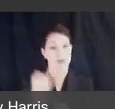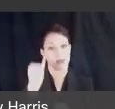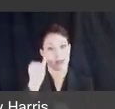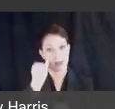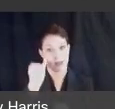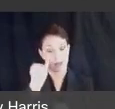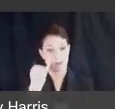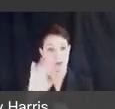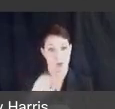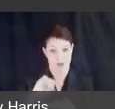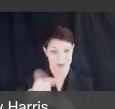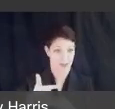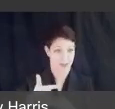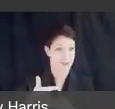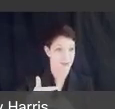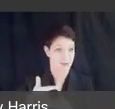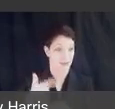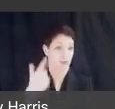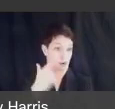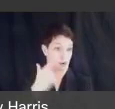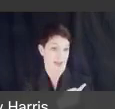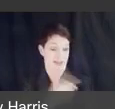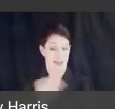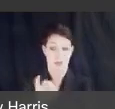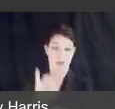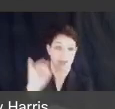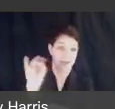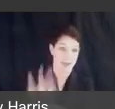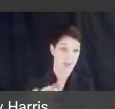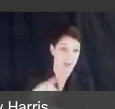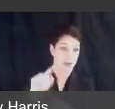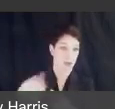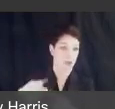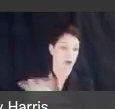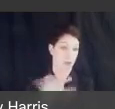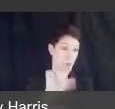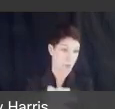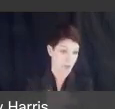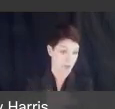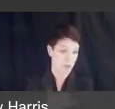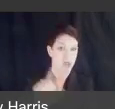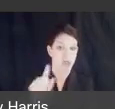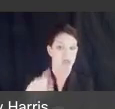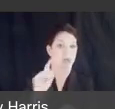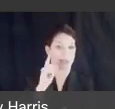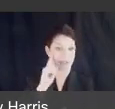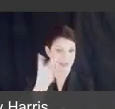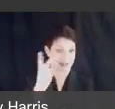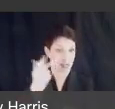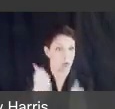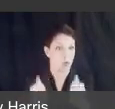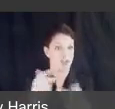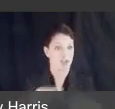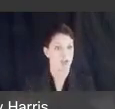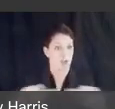line and we send you vaccine appointments, you will be able to see which locations are available for